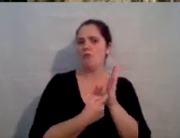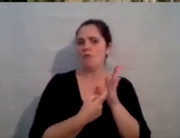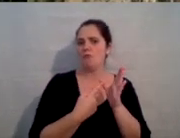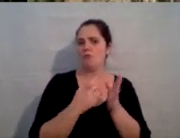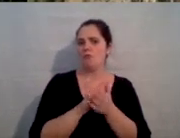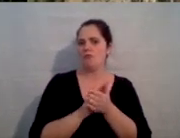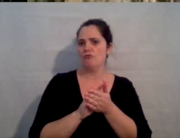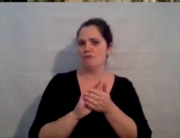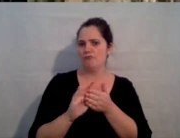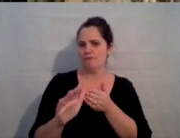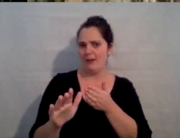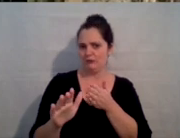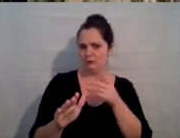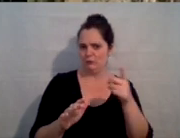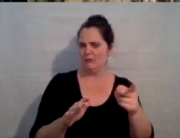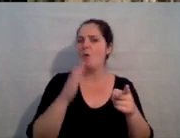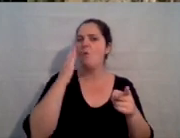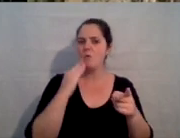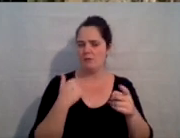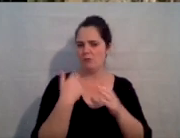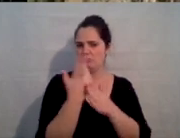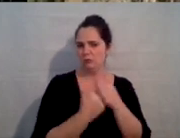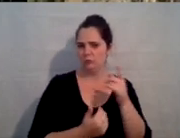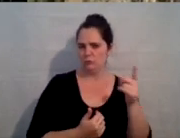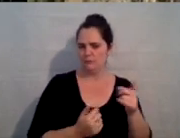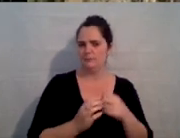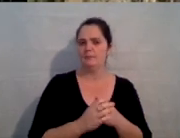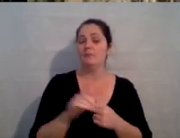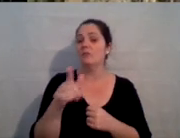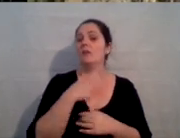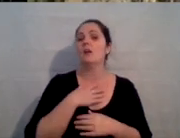front to see Atticus. Alright again you can do one or both and let's begin.